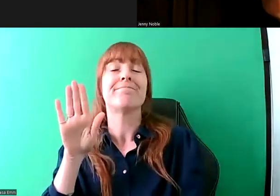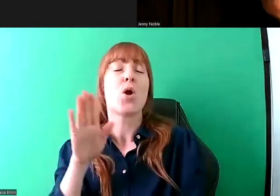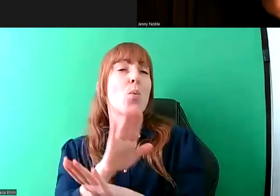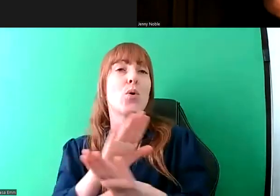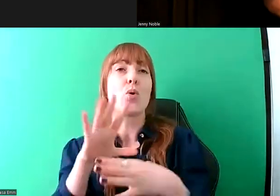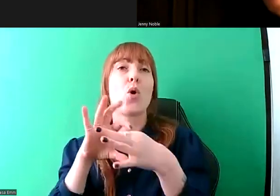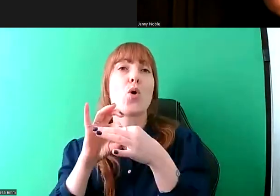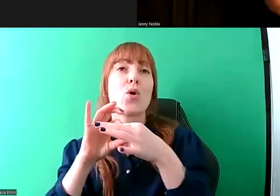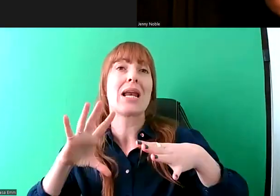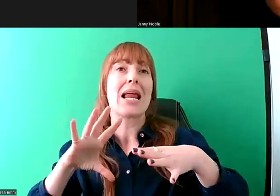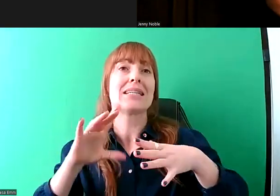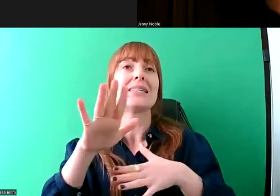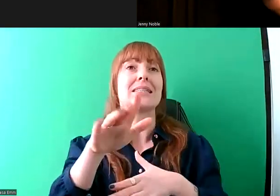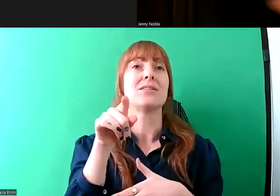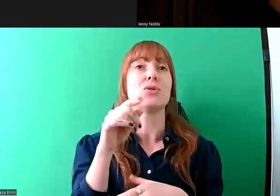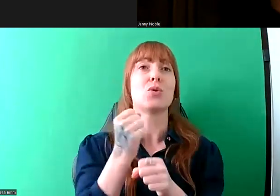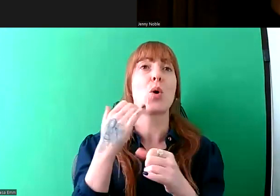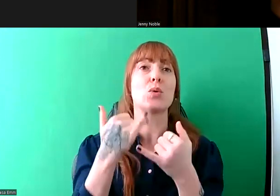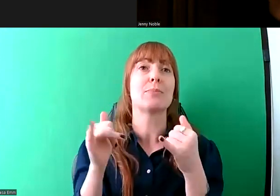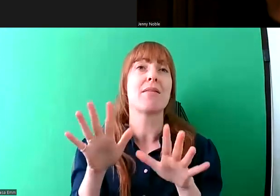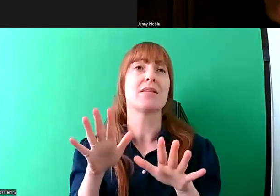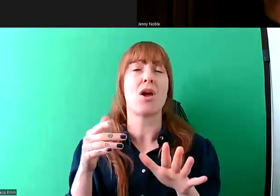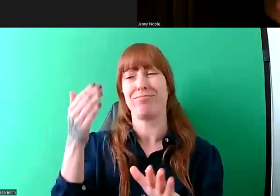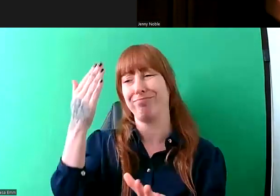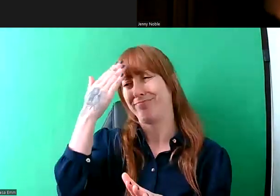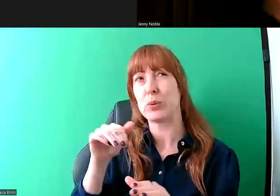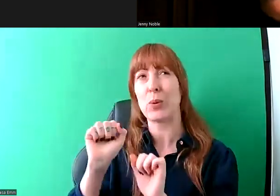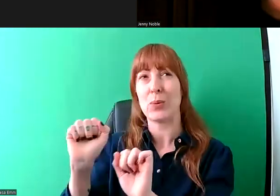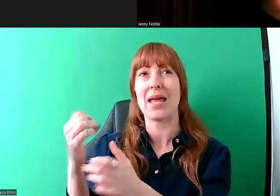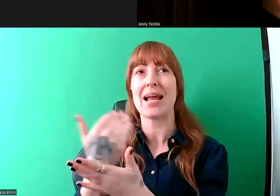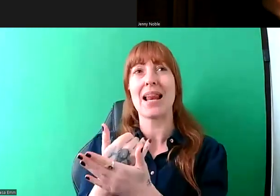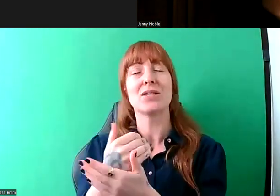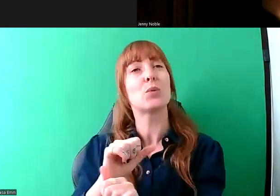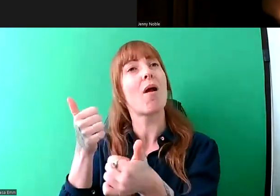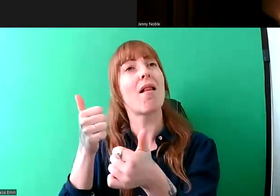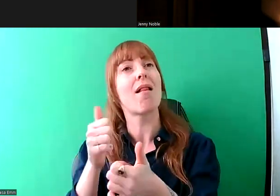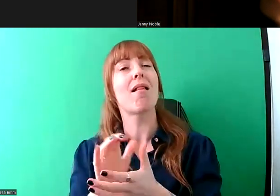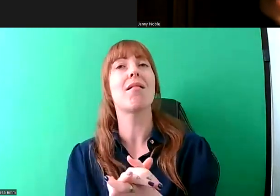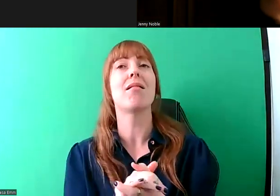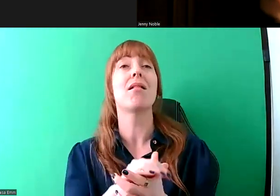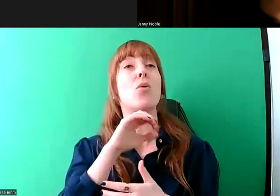so I'm not familiar with their collections. We do, do work in collaboration with a lot of other